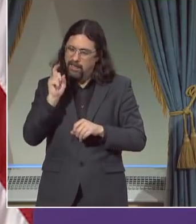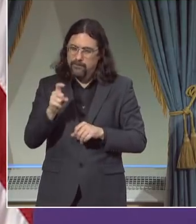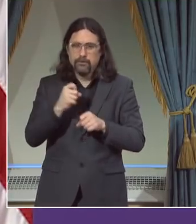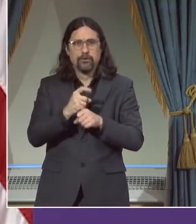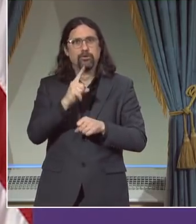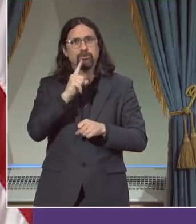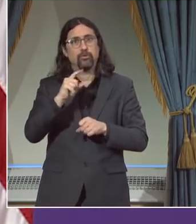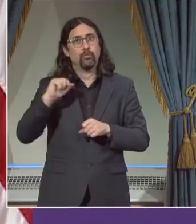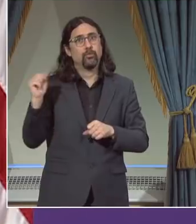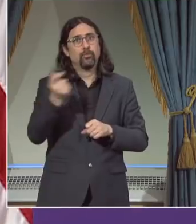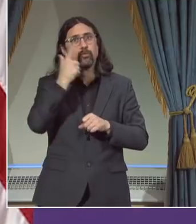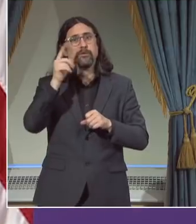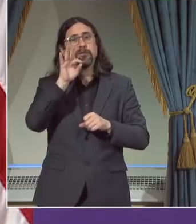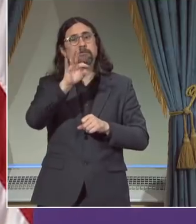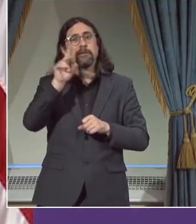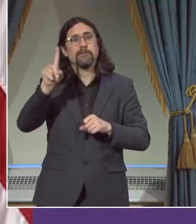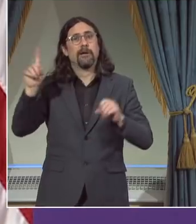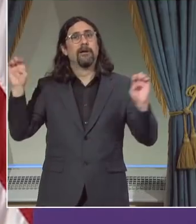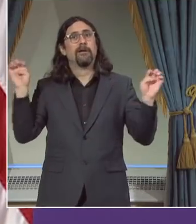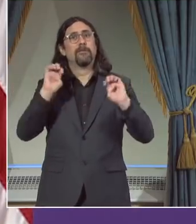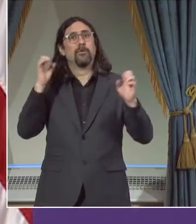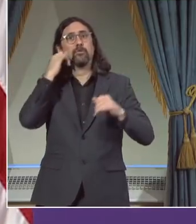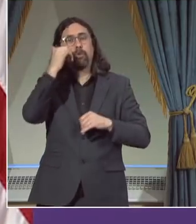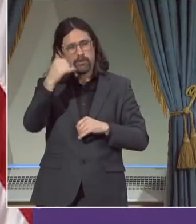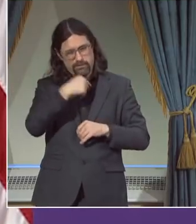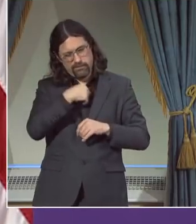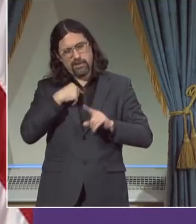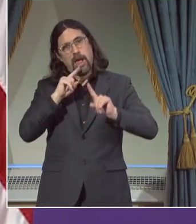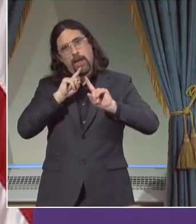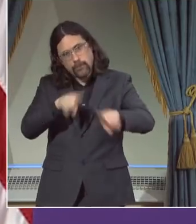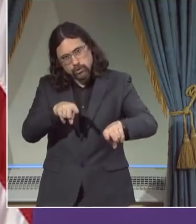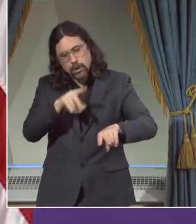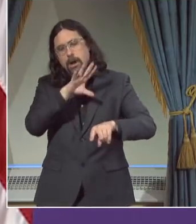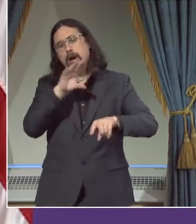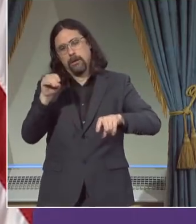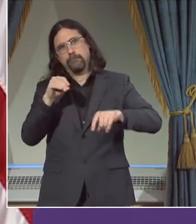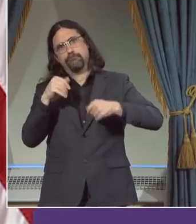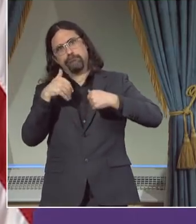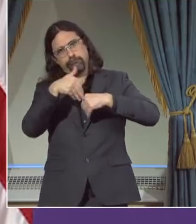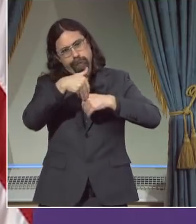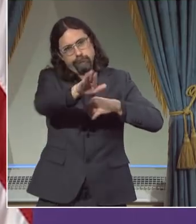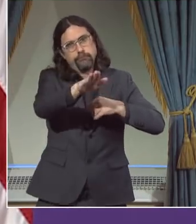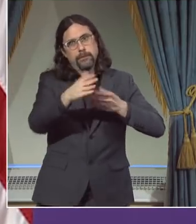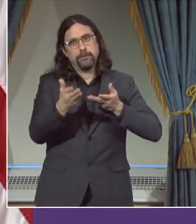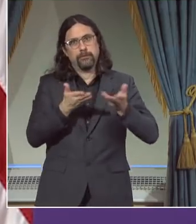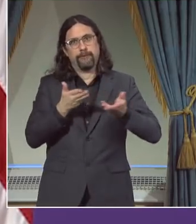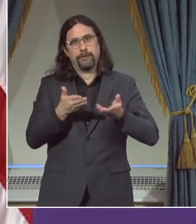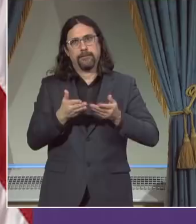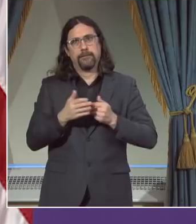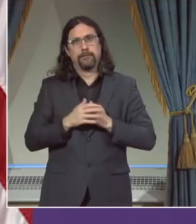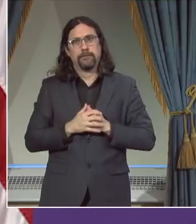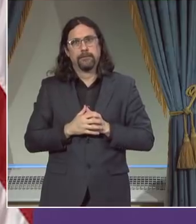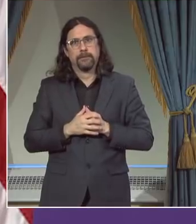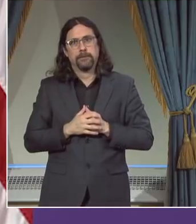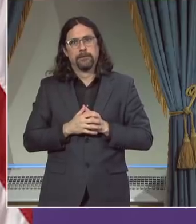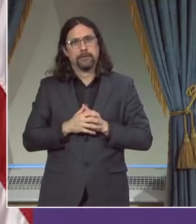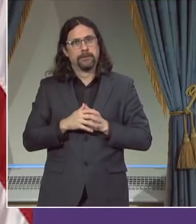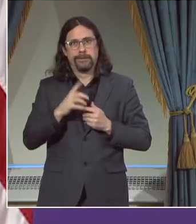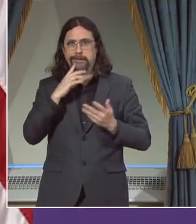OF ALL KIND GET ANSWERED IN REALTIME AND WHATEVER I TWI LL TAKE TO ADD SHIFTS, WE'LL KEEP DOING IT.